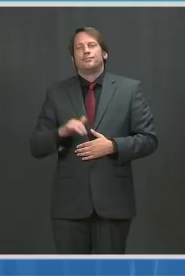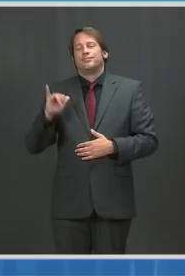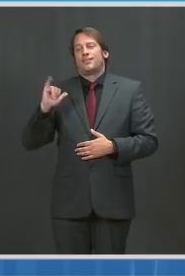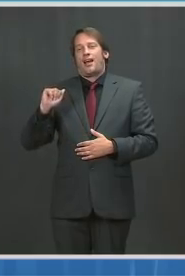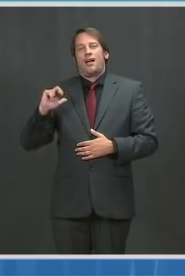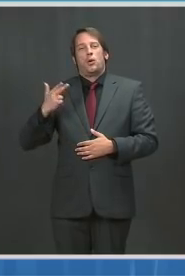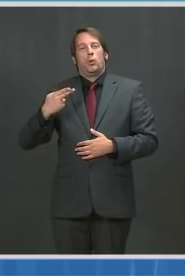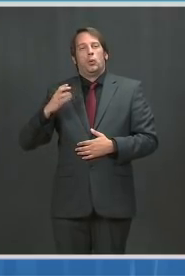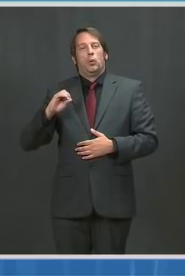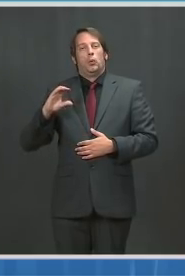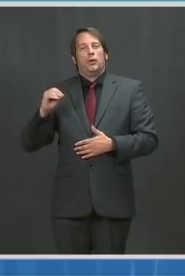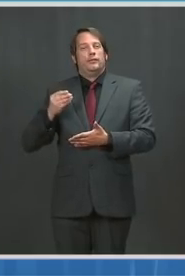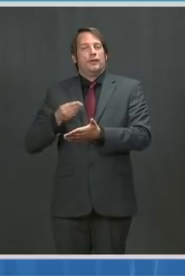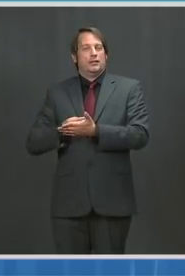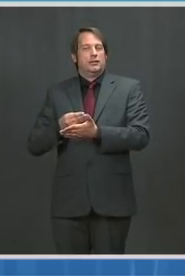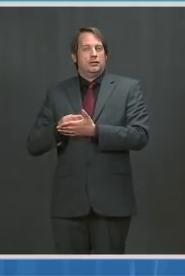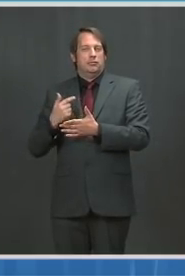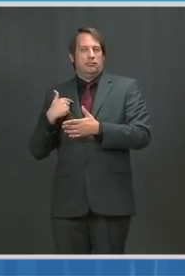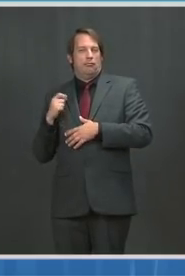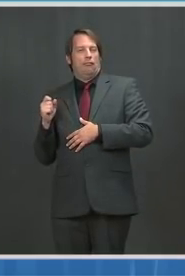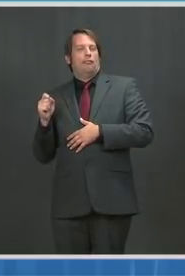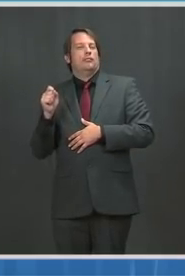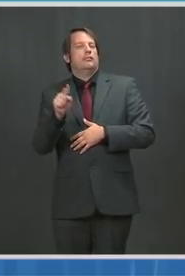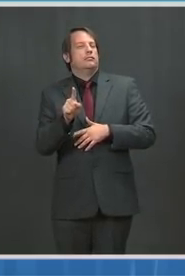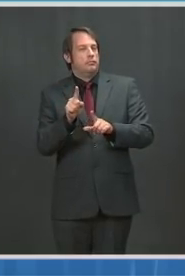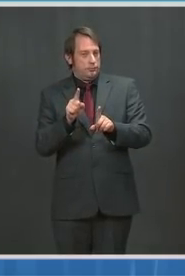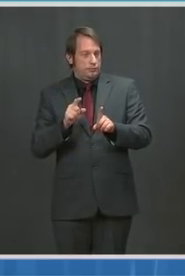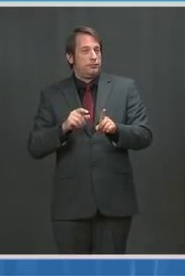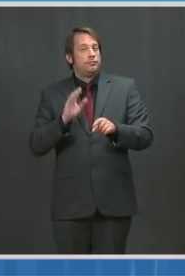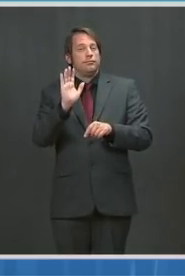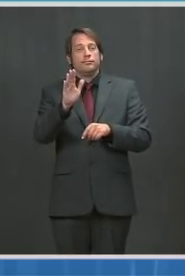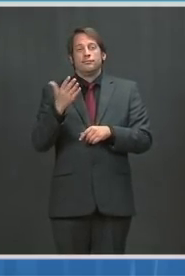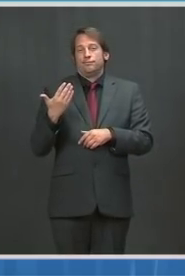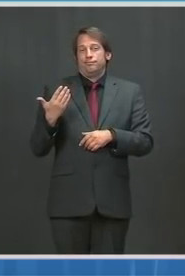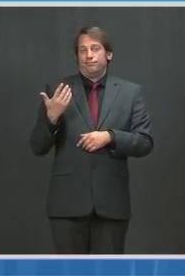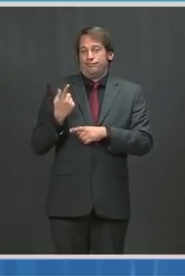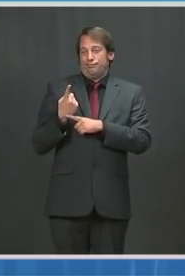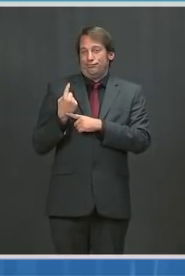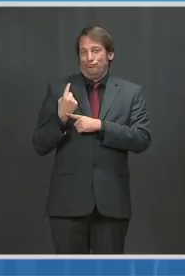I know that in this time last year, we were looking at acceptable daily case counts.